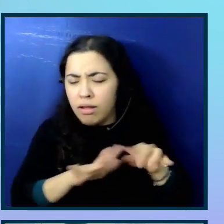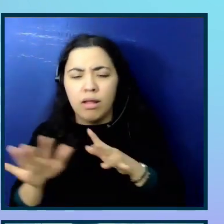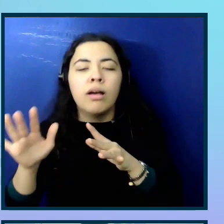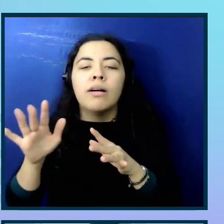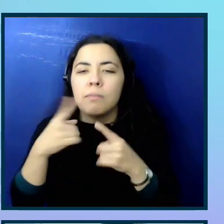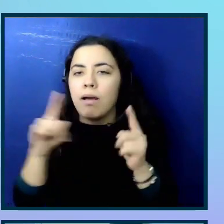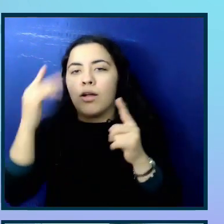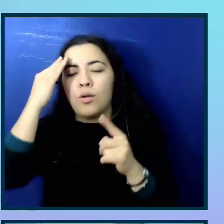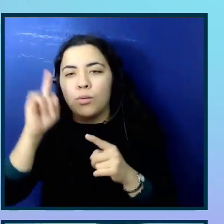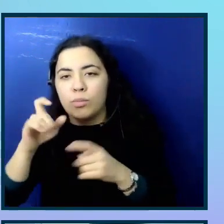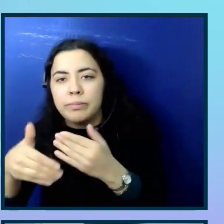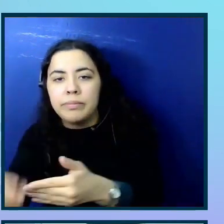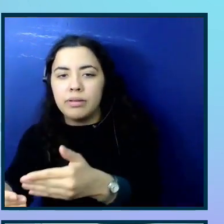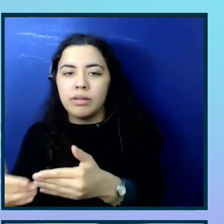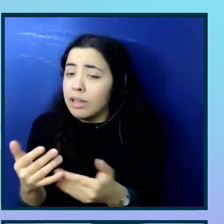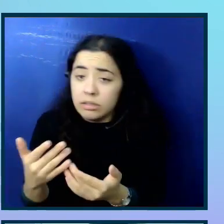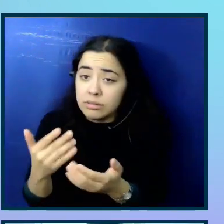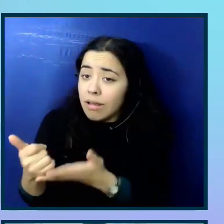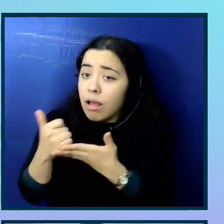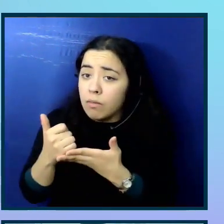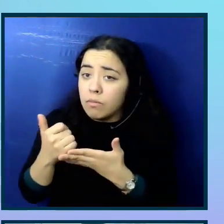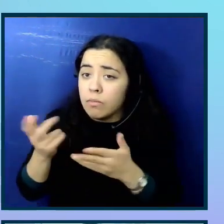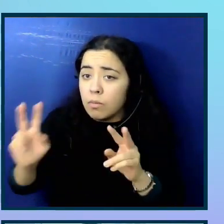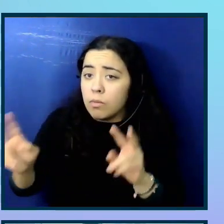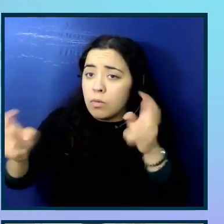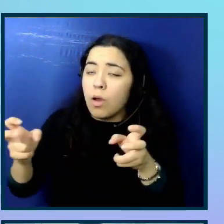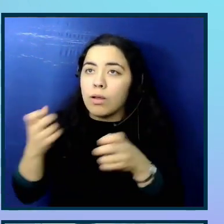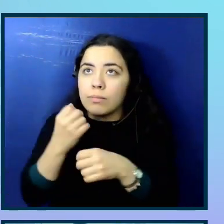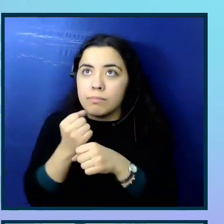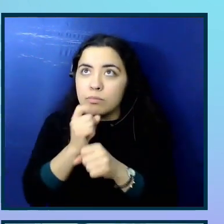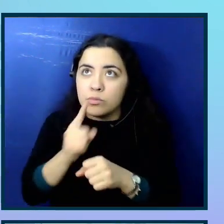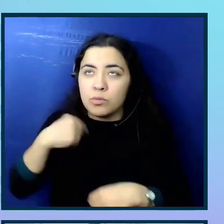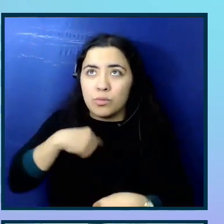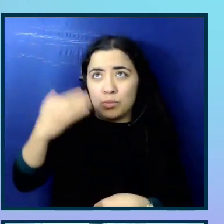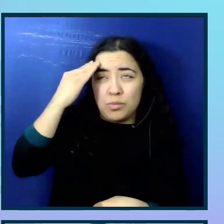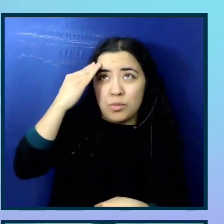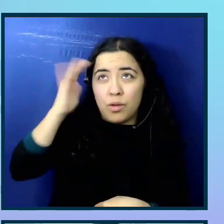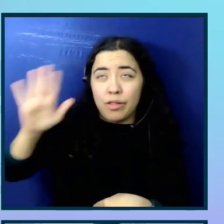that helps to humanize some of the usability issues that participants were finding. And if we go to the next slide,